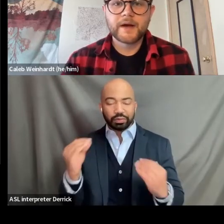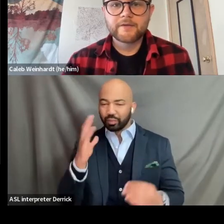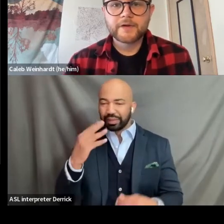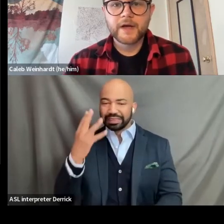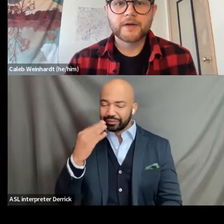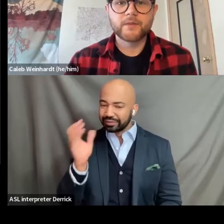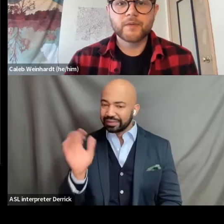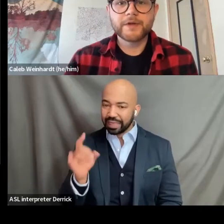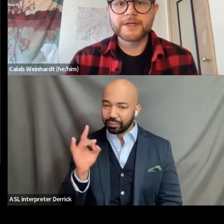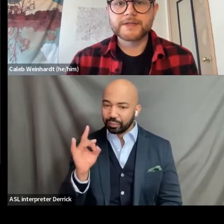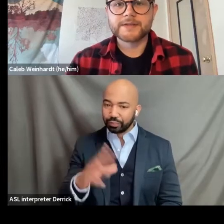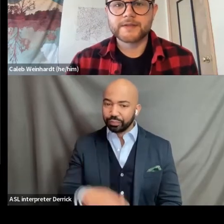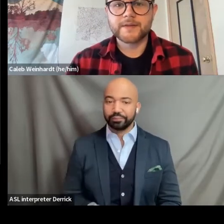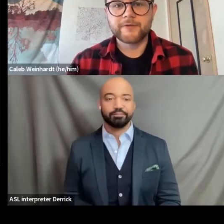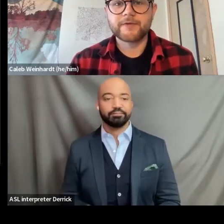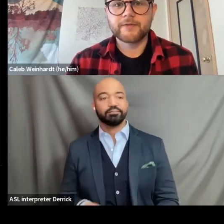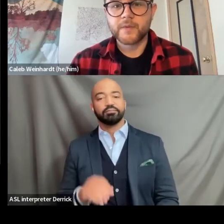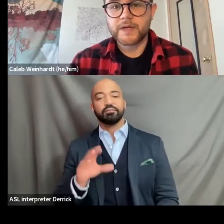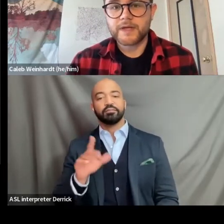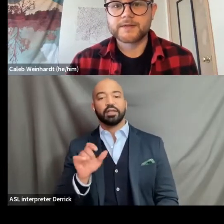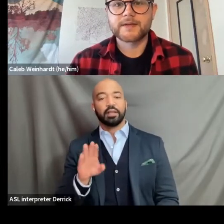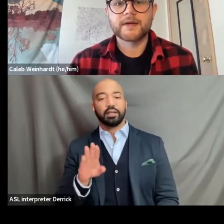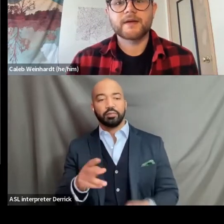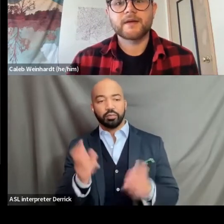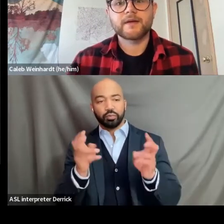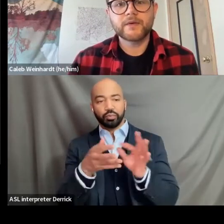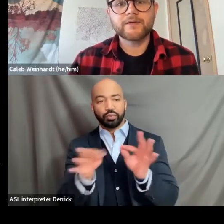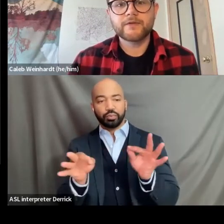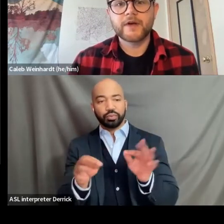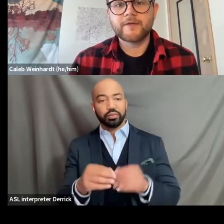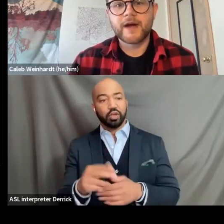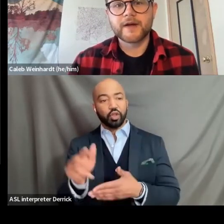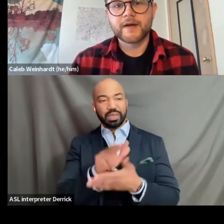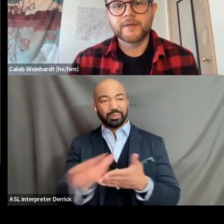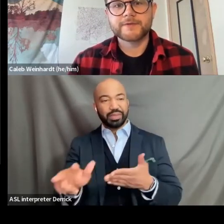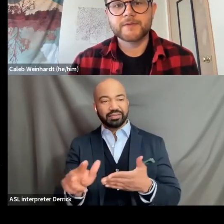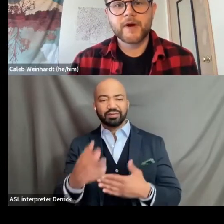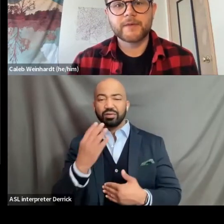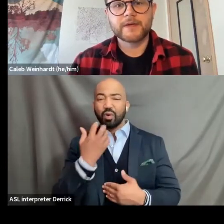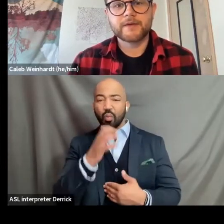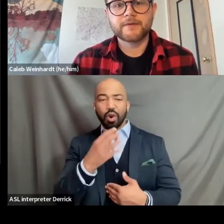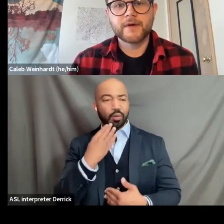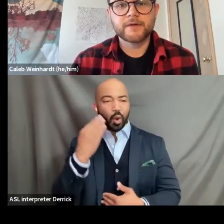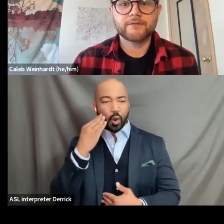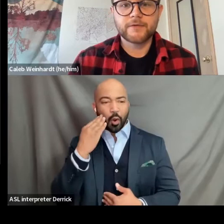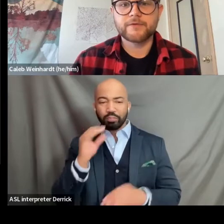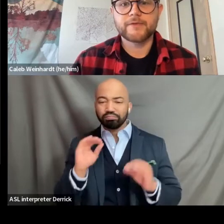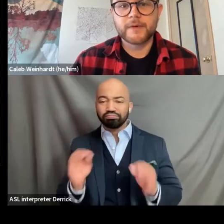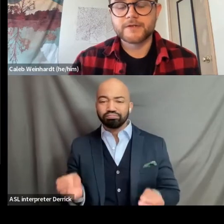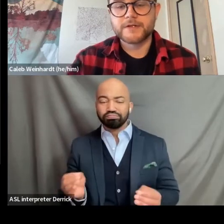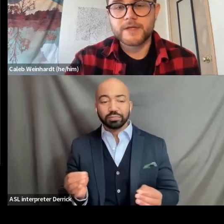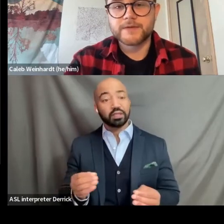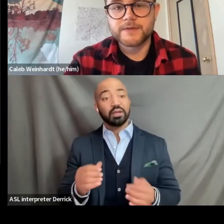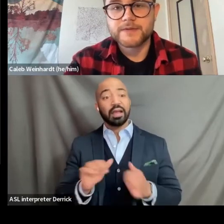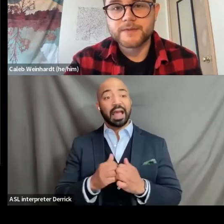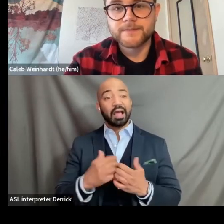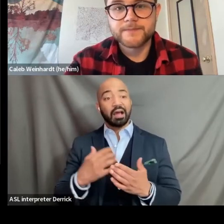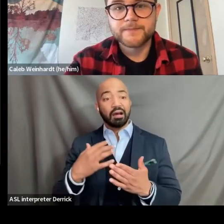"I haven't had a warm place to sleep for three weeks. "The only food I've had comes from grabbing food "from my tricks' houses."